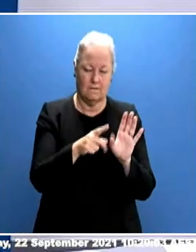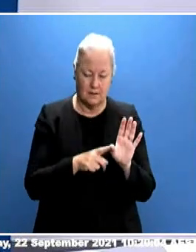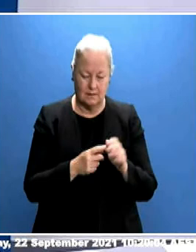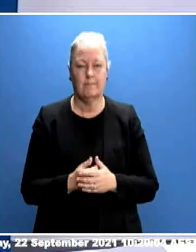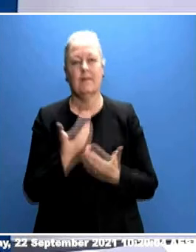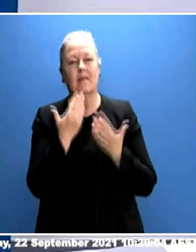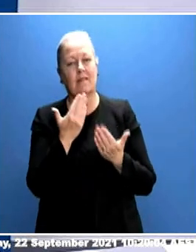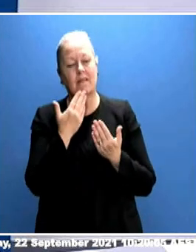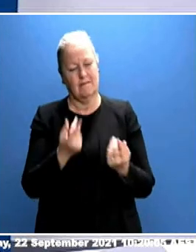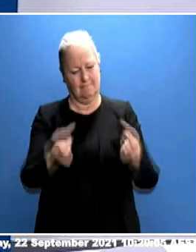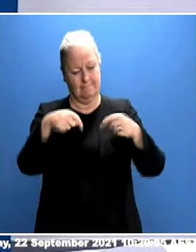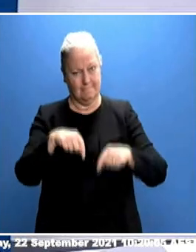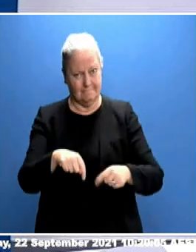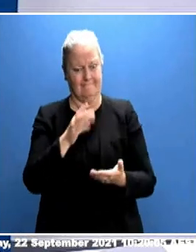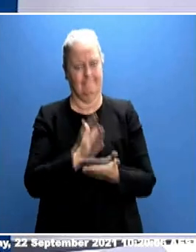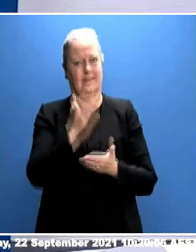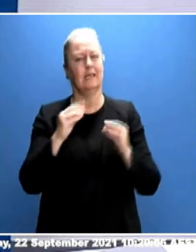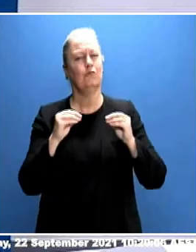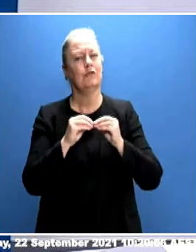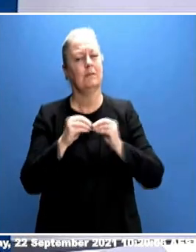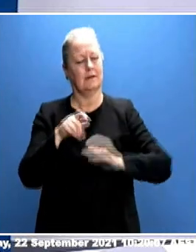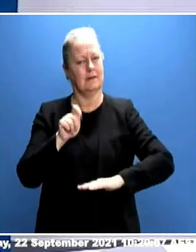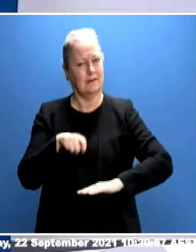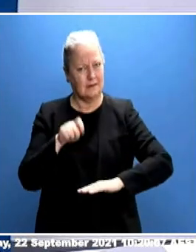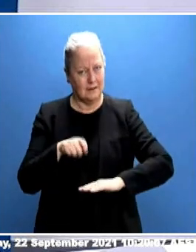for coming to our Brisbane hearing room to give evidence today.